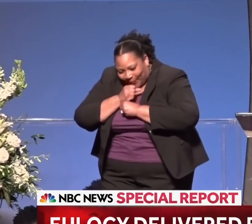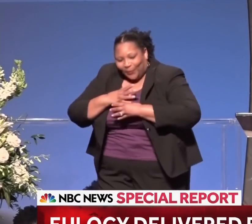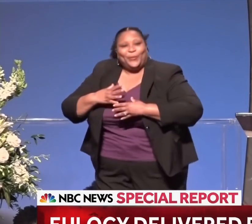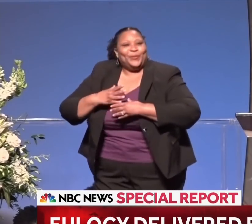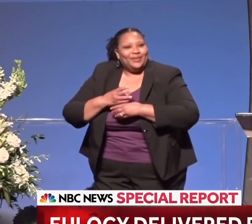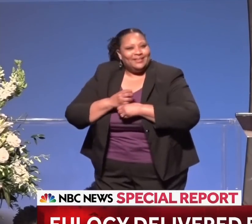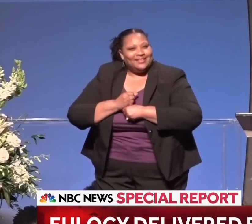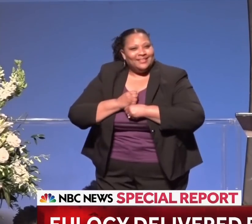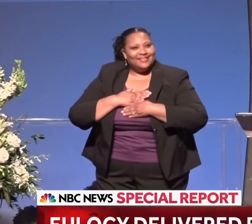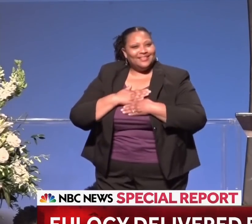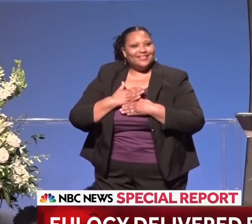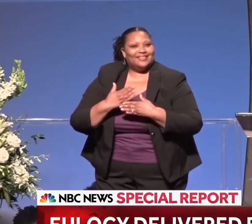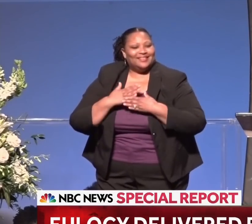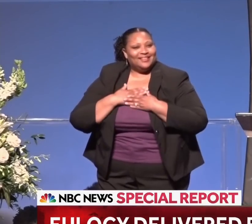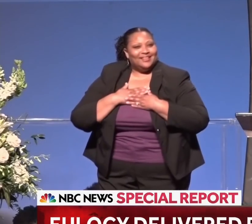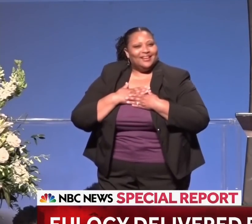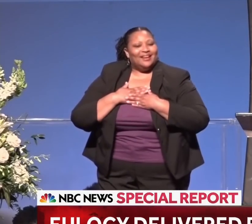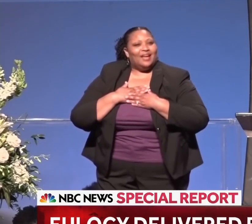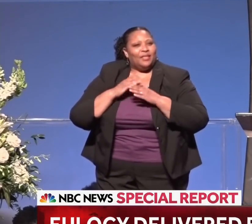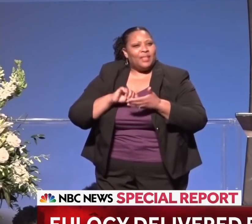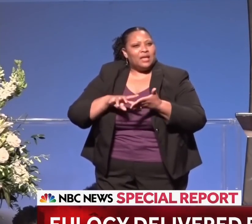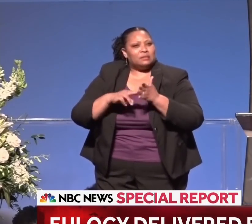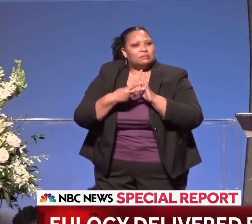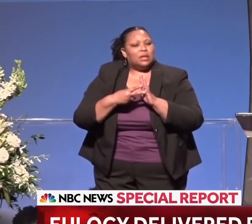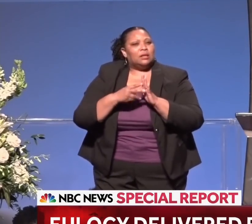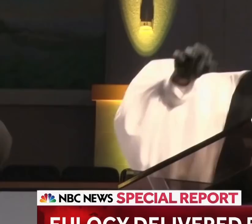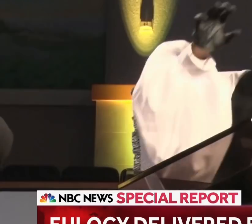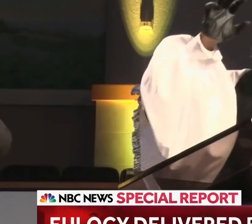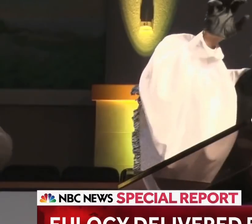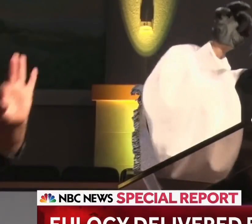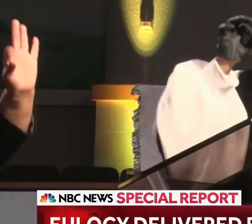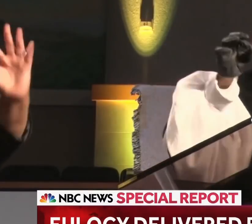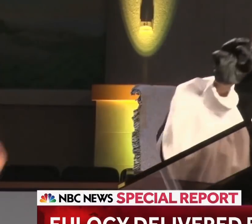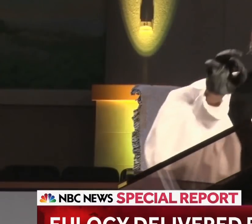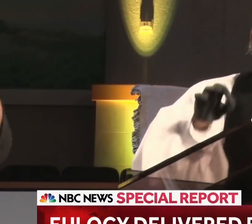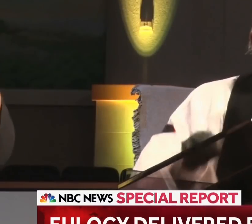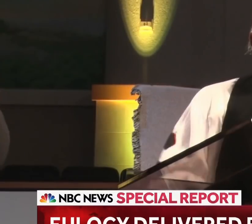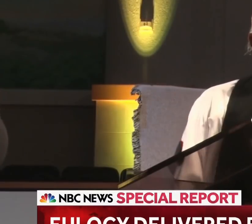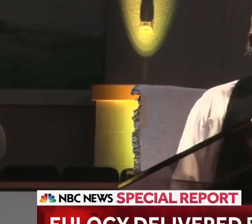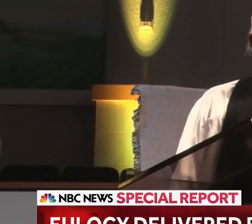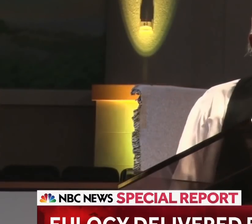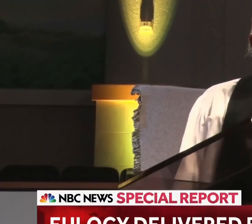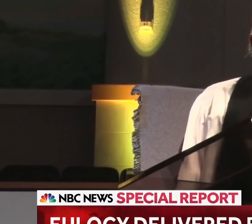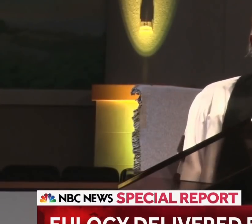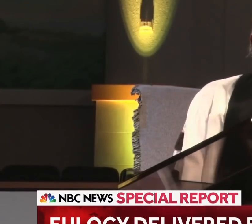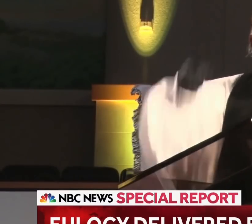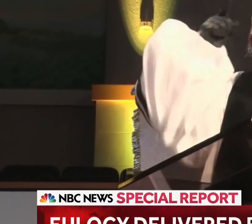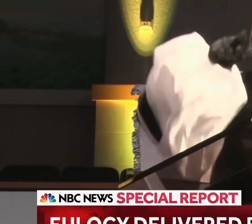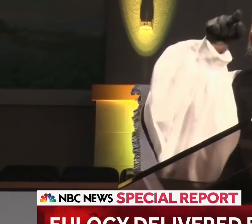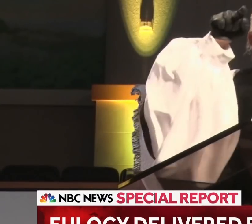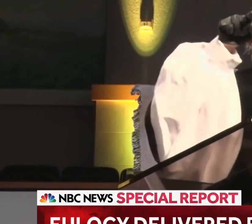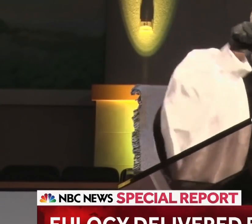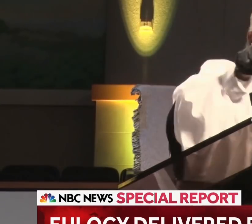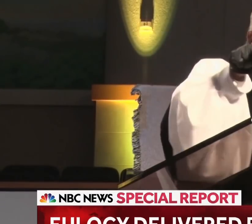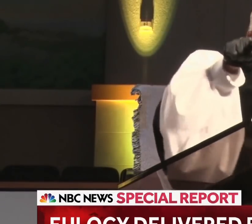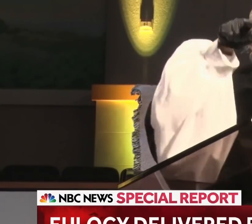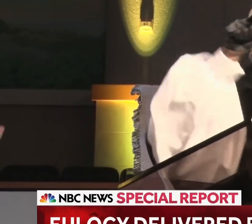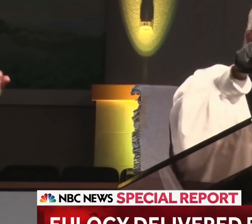SOME BABIES ARE BORN STILLBORN. GOD DECIDES TO BLOW BREATH IN THEM.